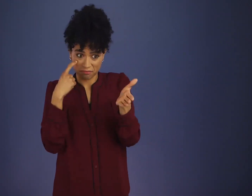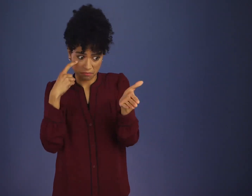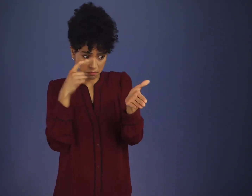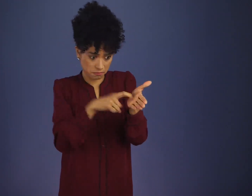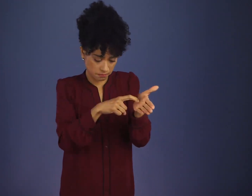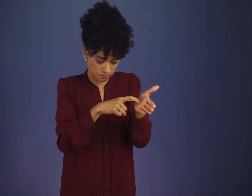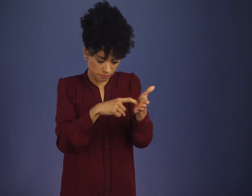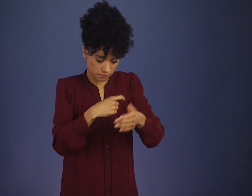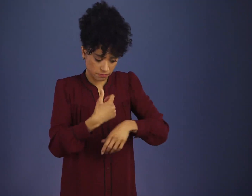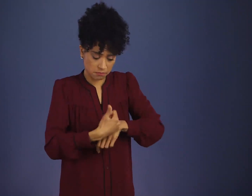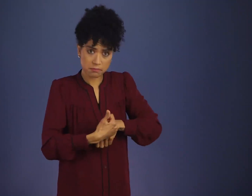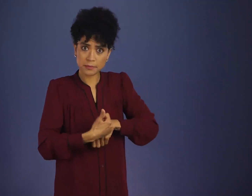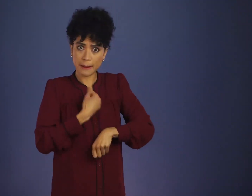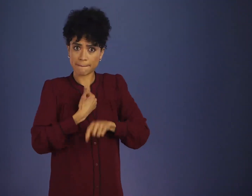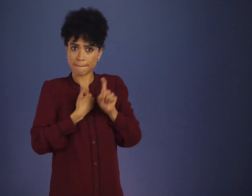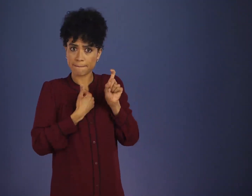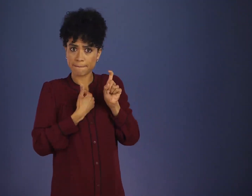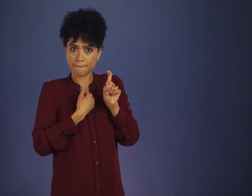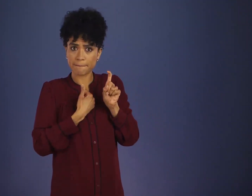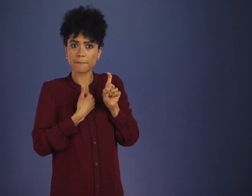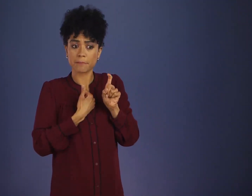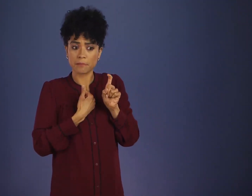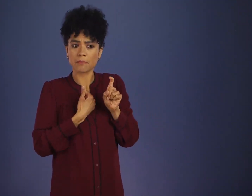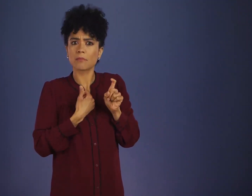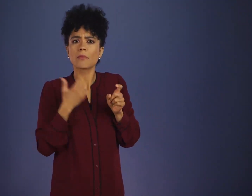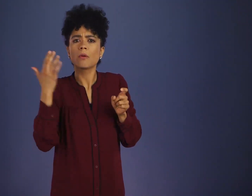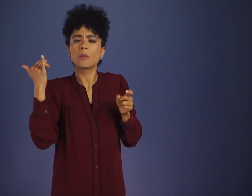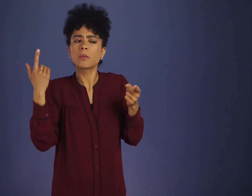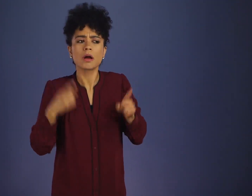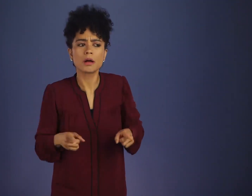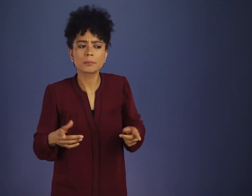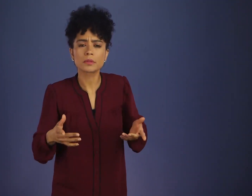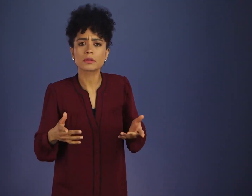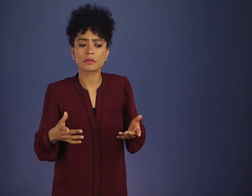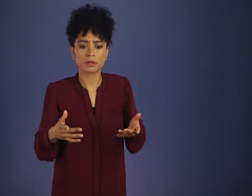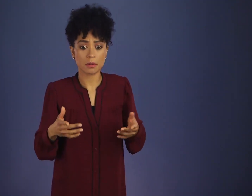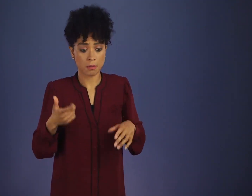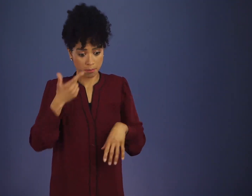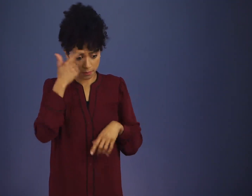Appraising each situation fairly, can I see where I have been at fault?